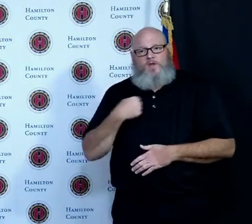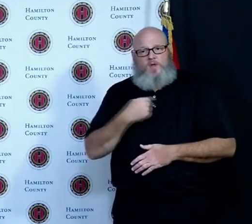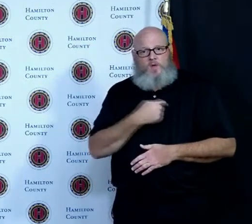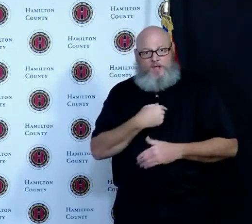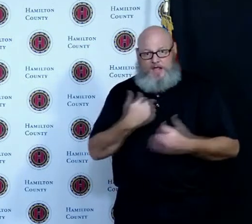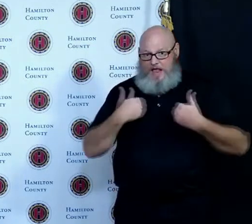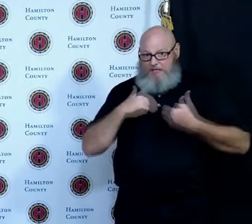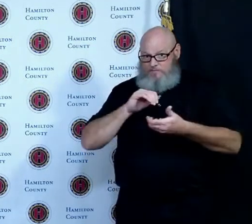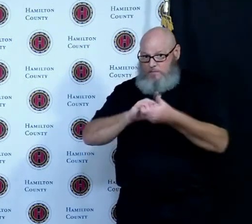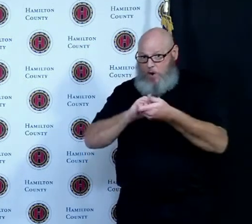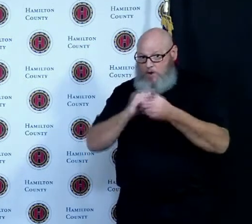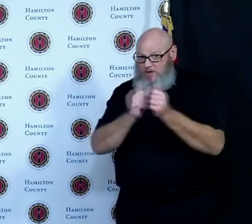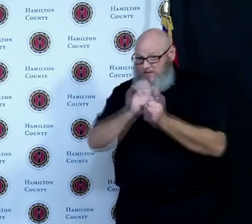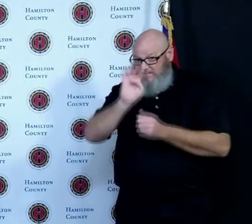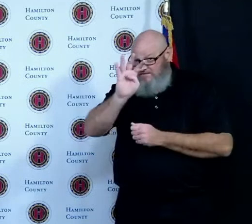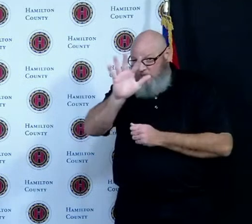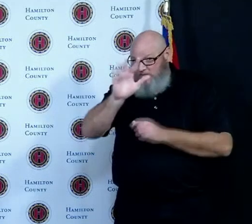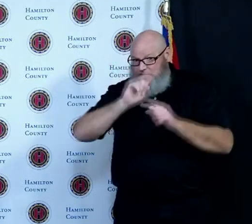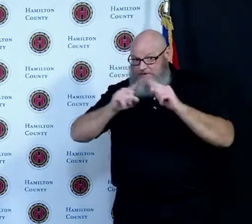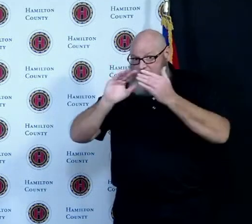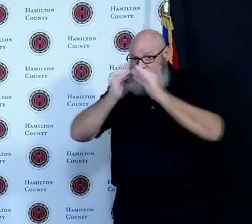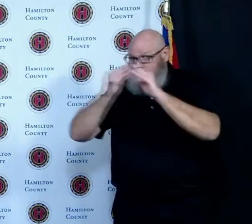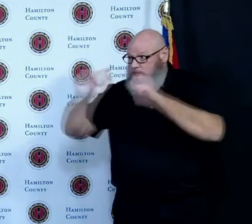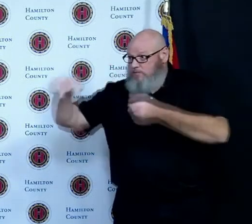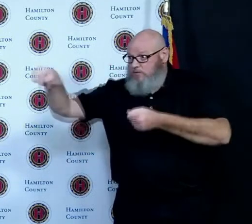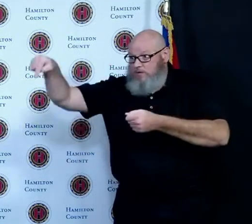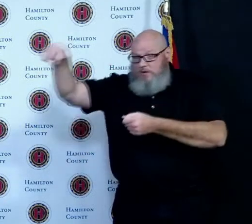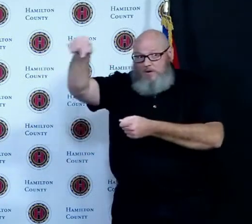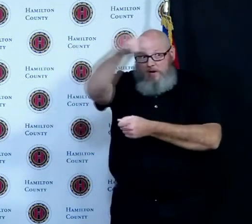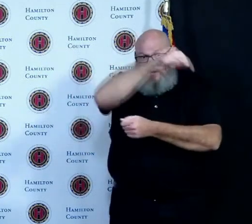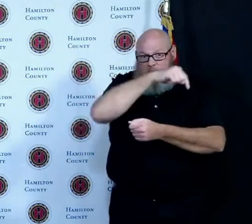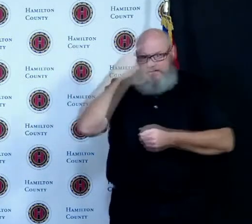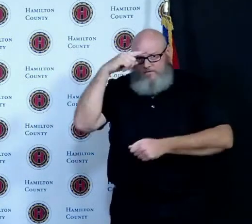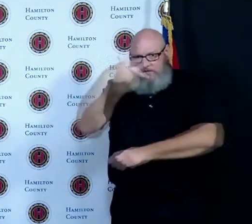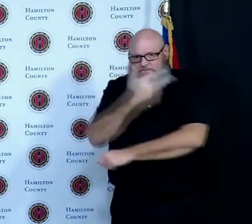of those communities that have been designated as spots where we could do vaccination campaigns